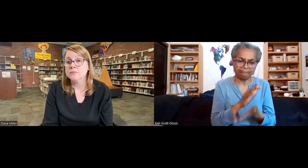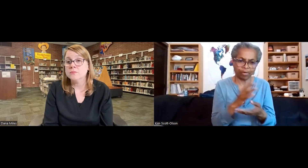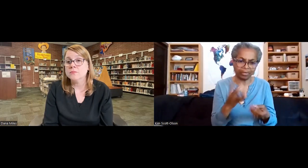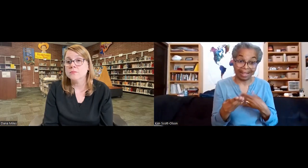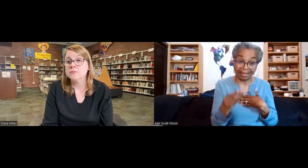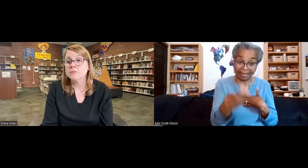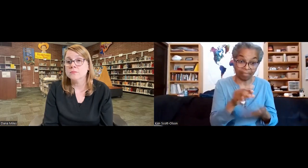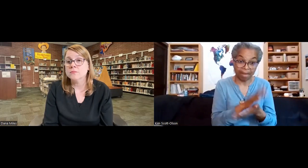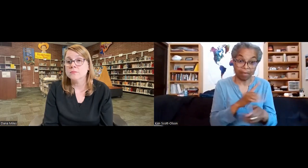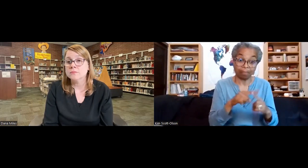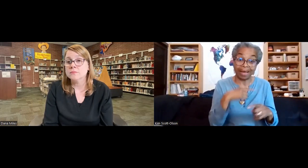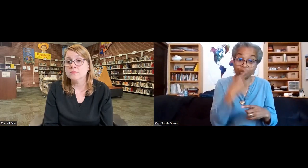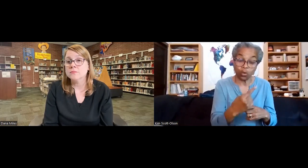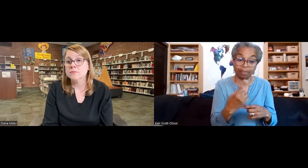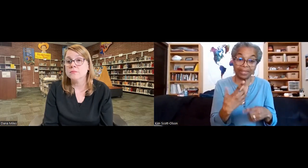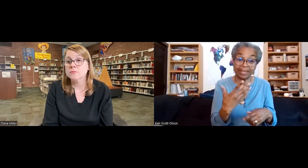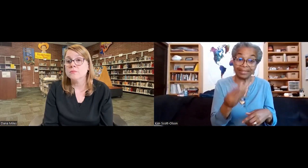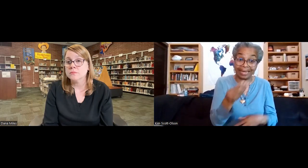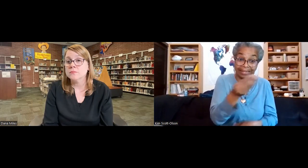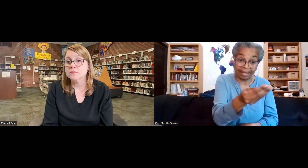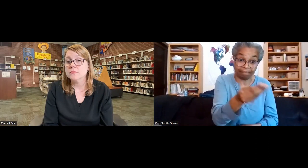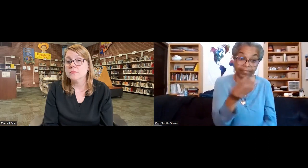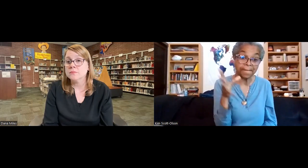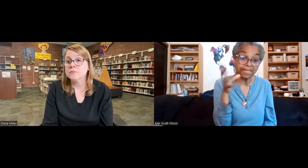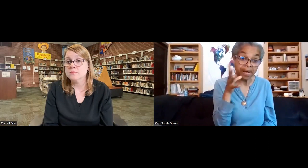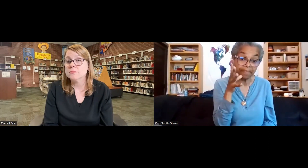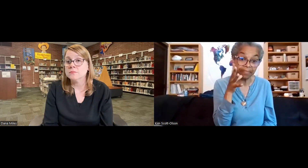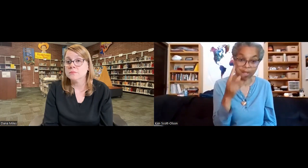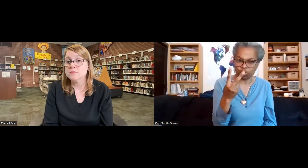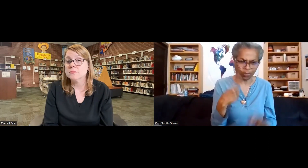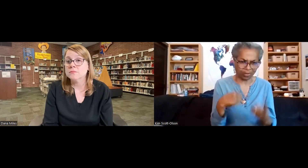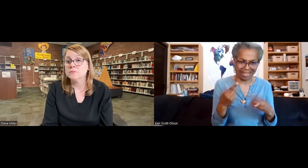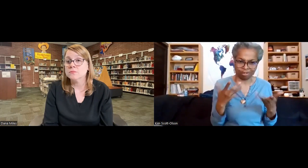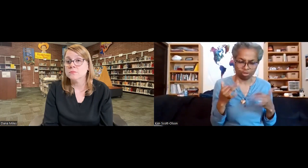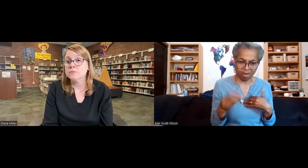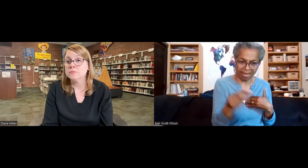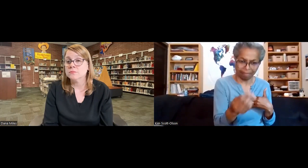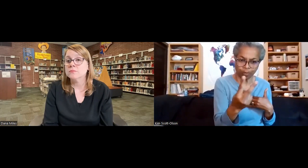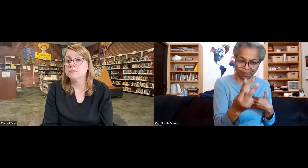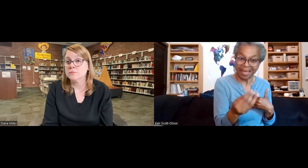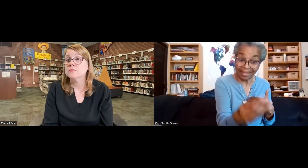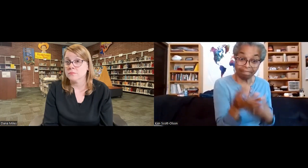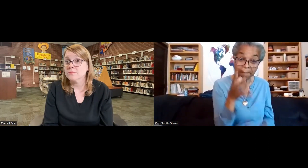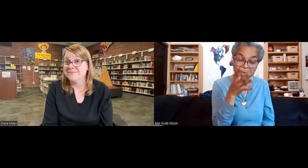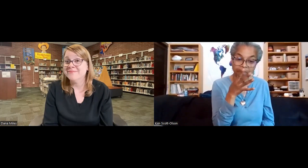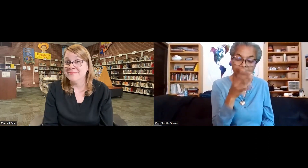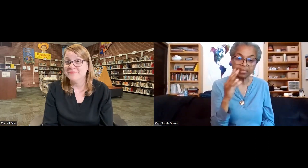which I give to him before signing, “Give to Mom.” Just two signs, “give” and “mom.”